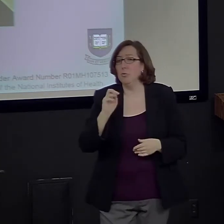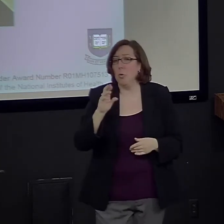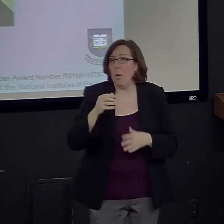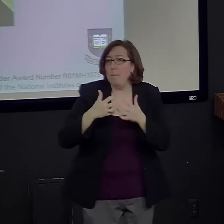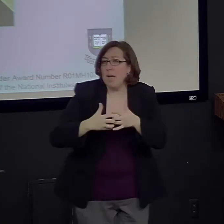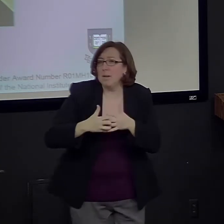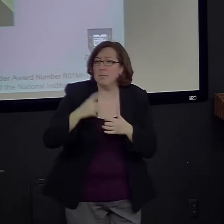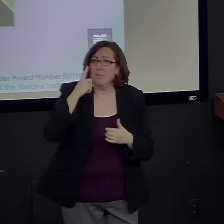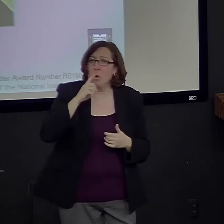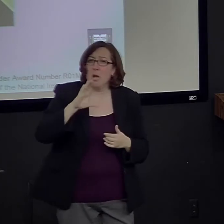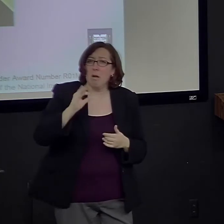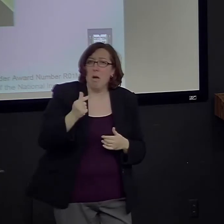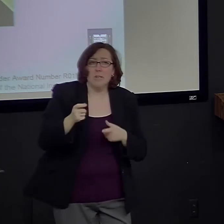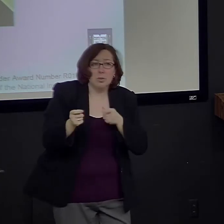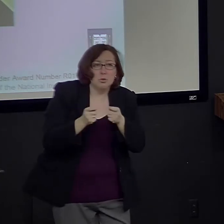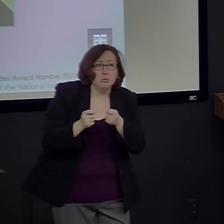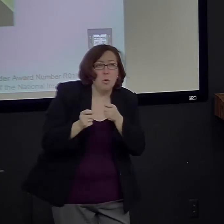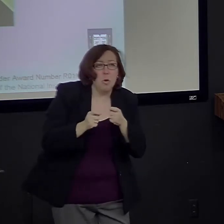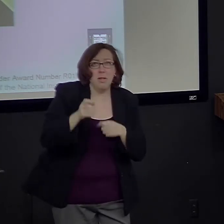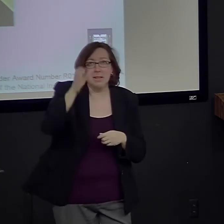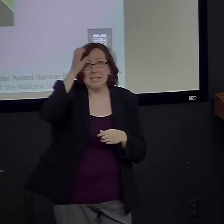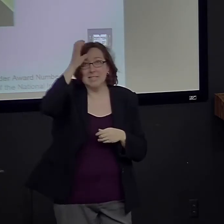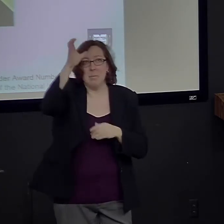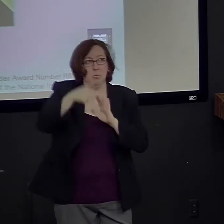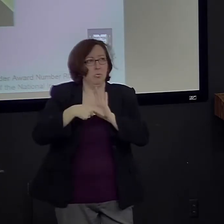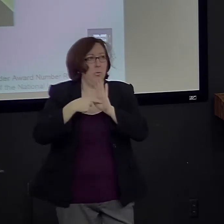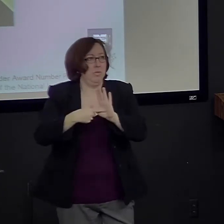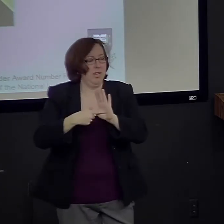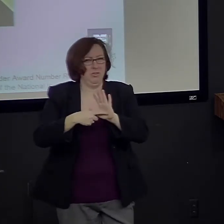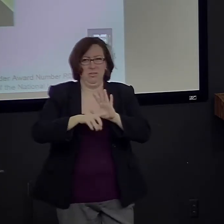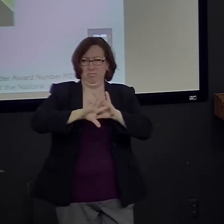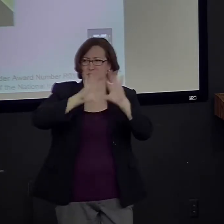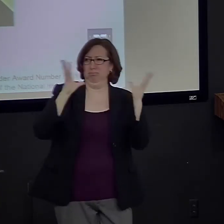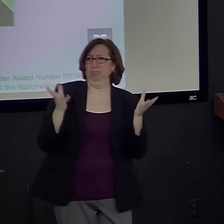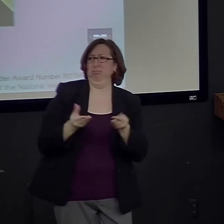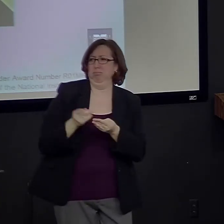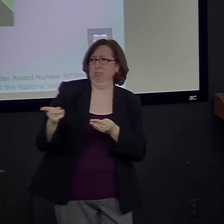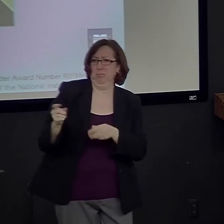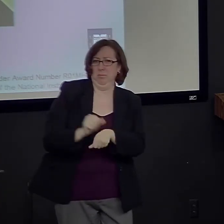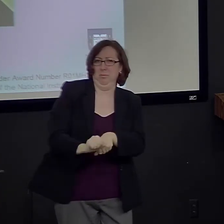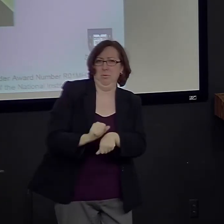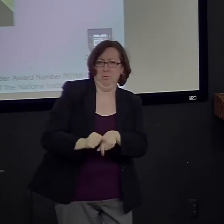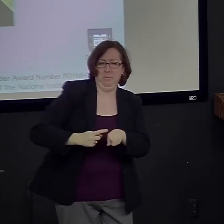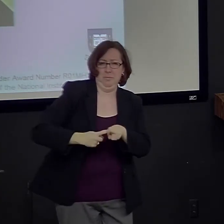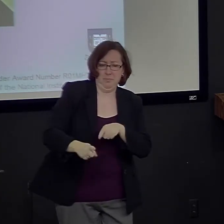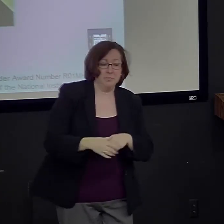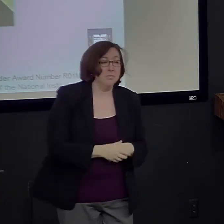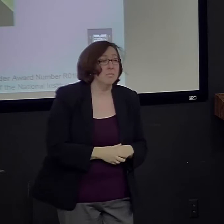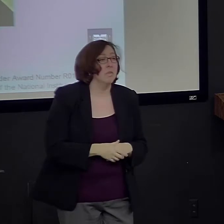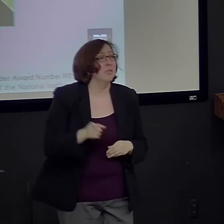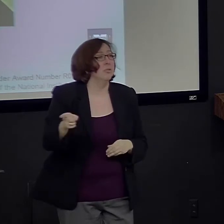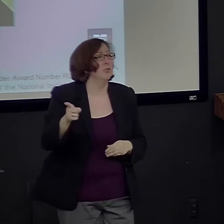and conceptual representation. Pioneer in the use of the functional magnetic resonance imaging,